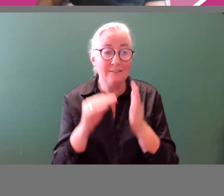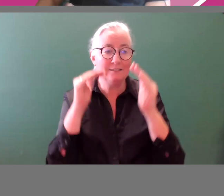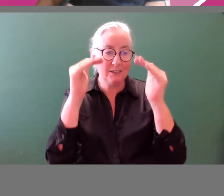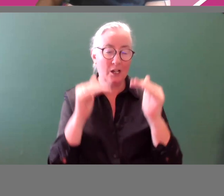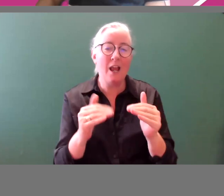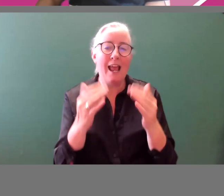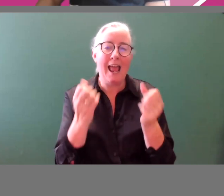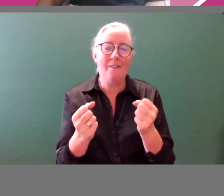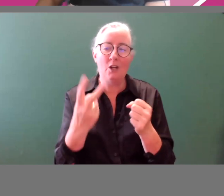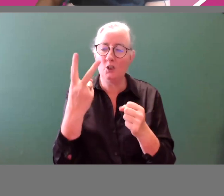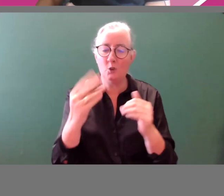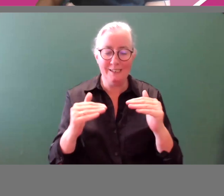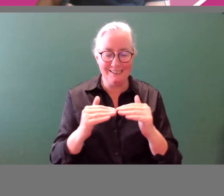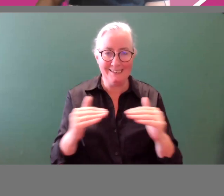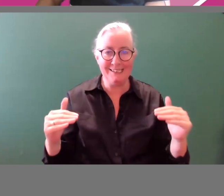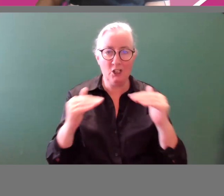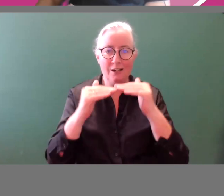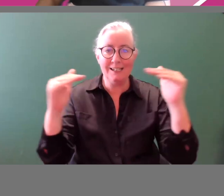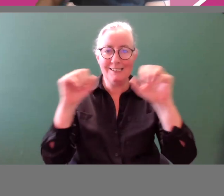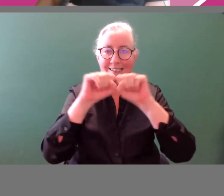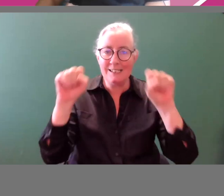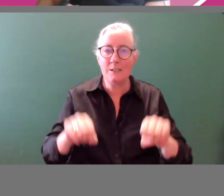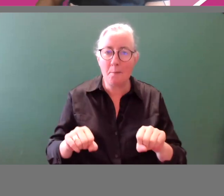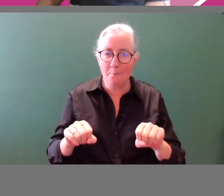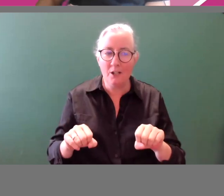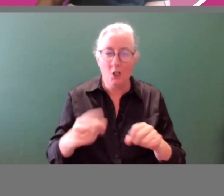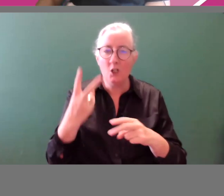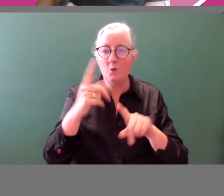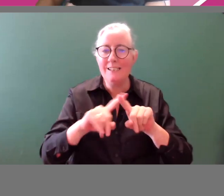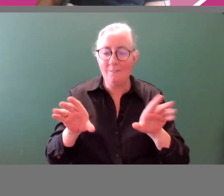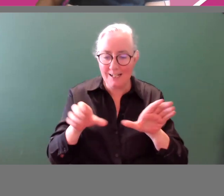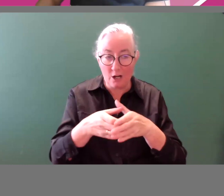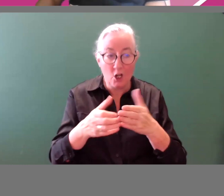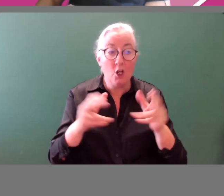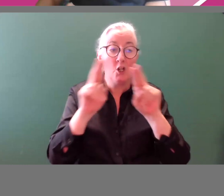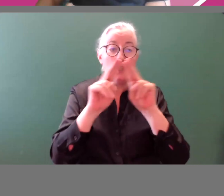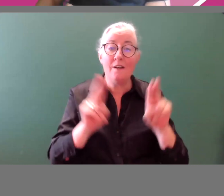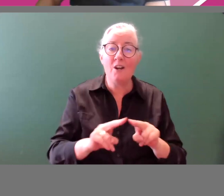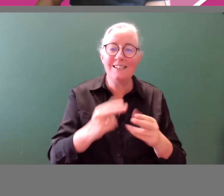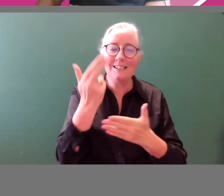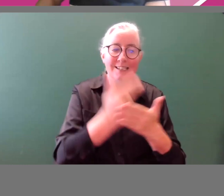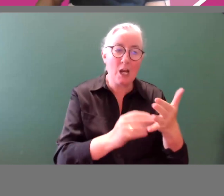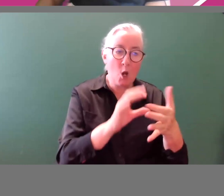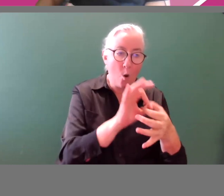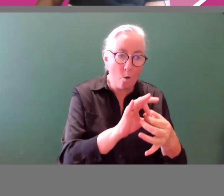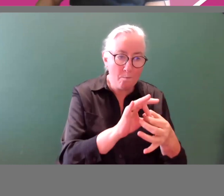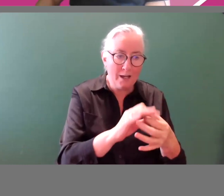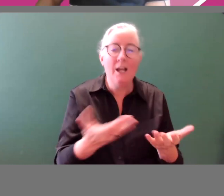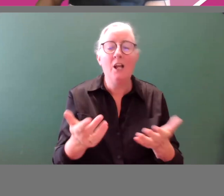a two-tiered system, Universal Design home and Universal Design home plus,